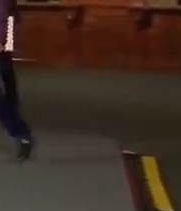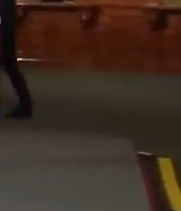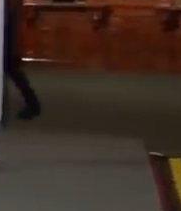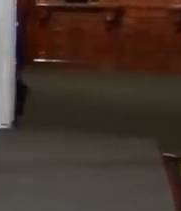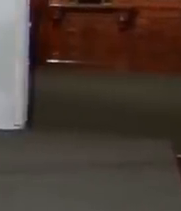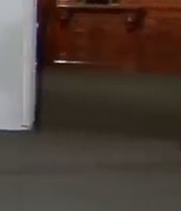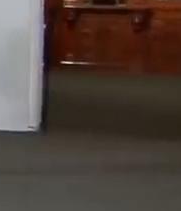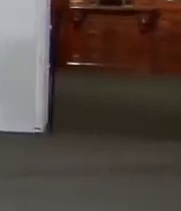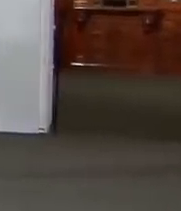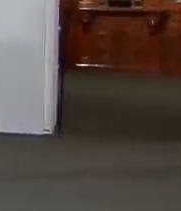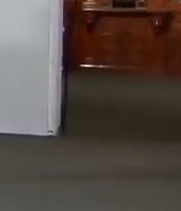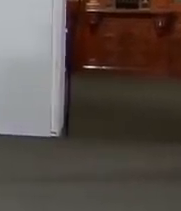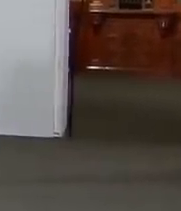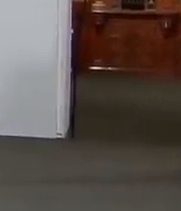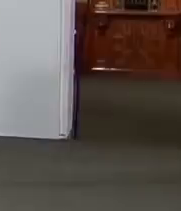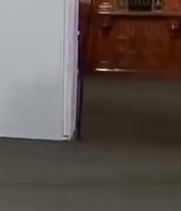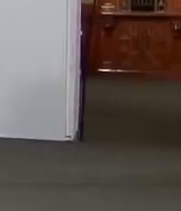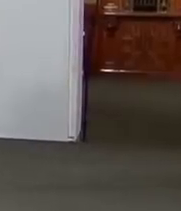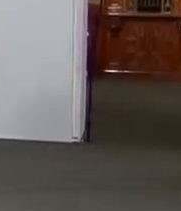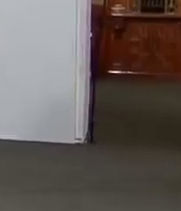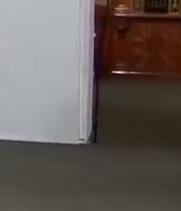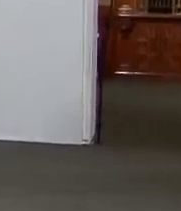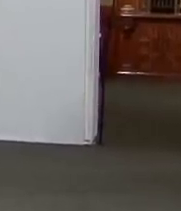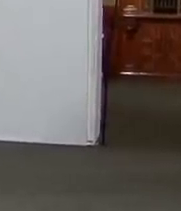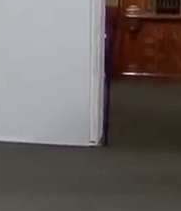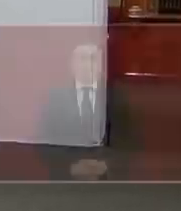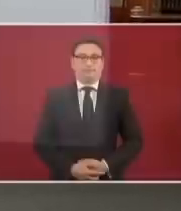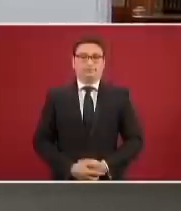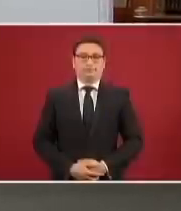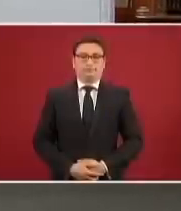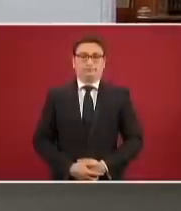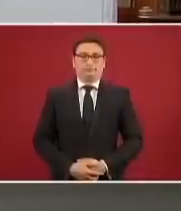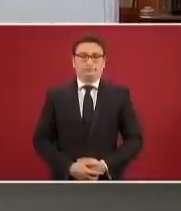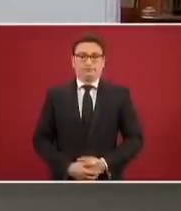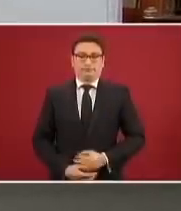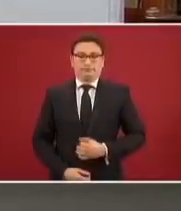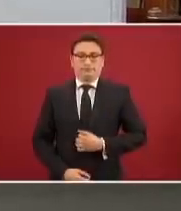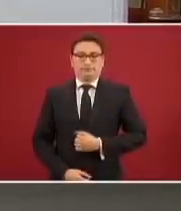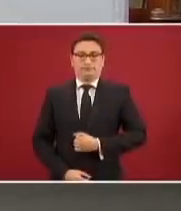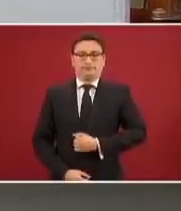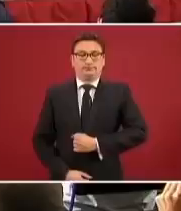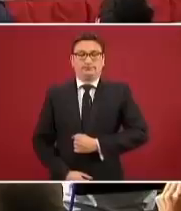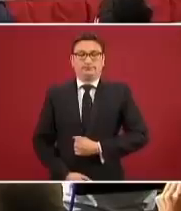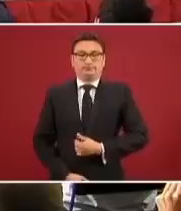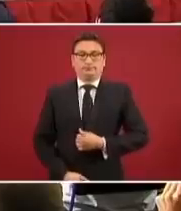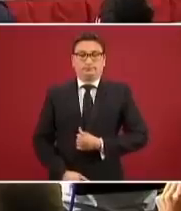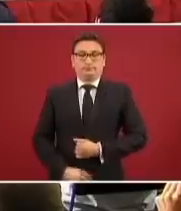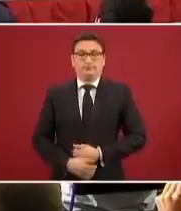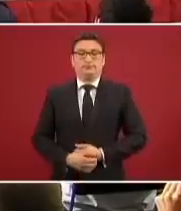take the floor in this place will stay most of the time and